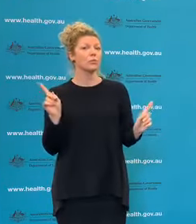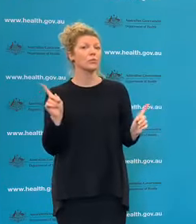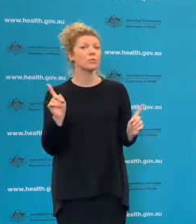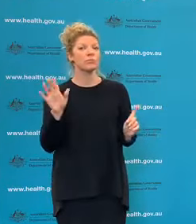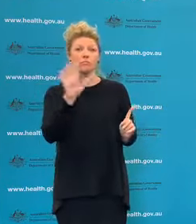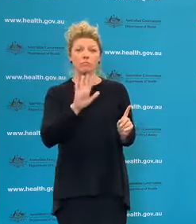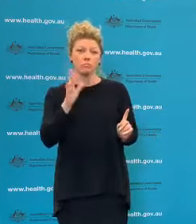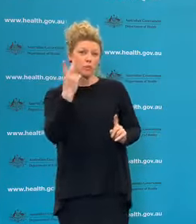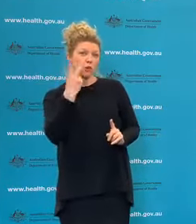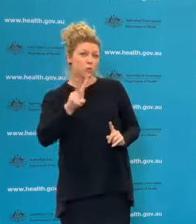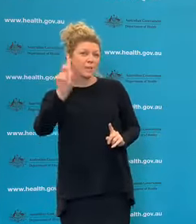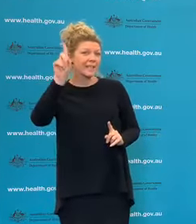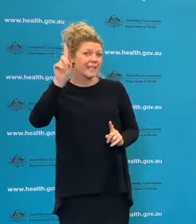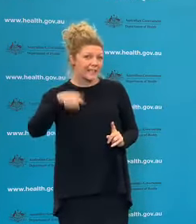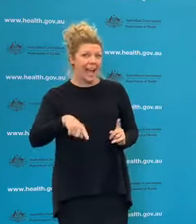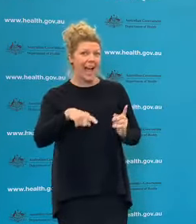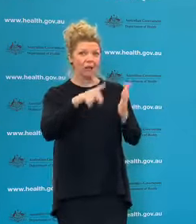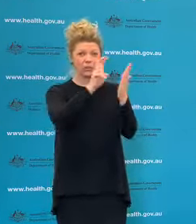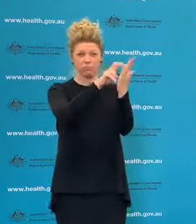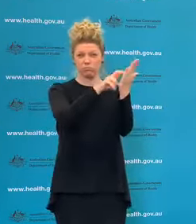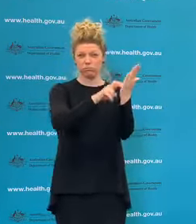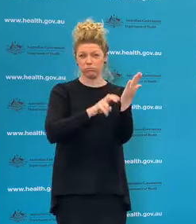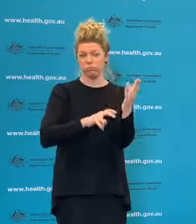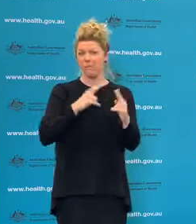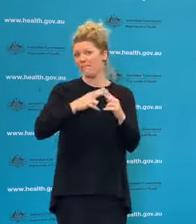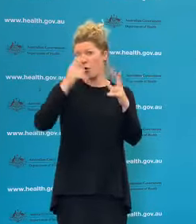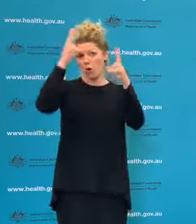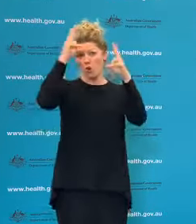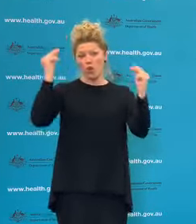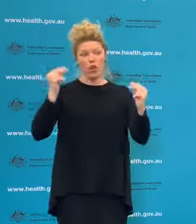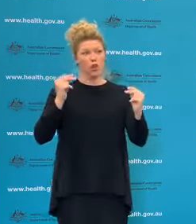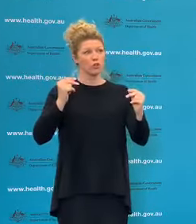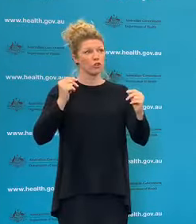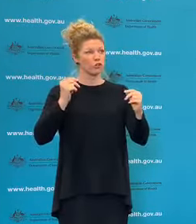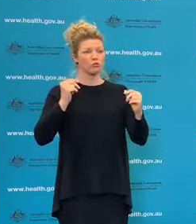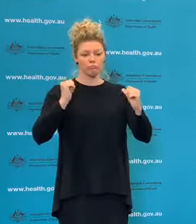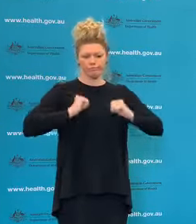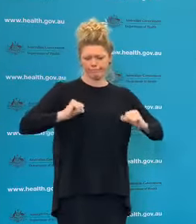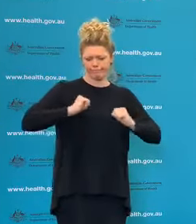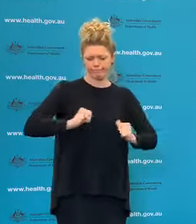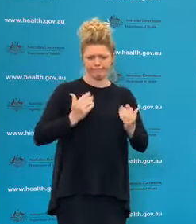20,000 places for nurses to do online training in intensive care and high